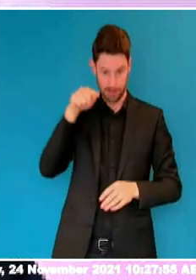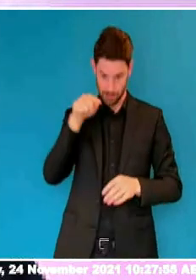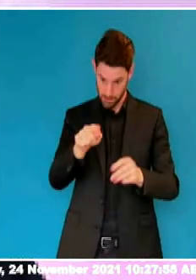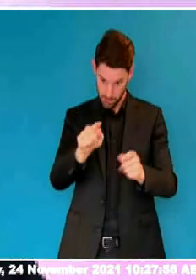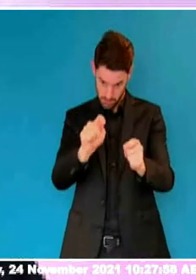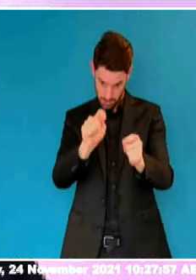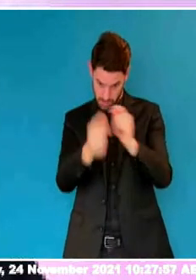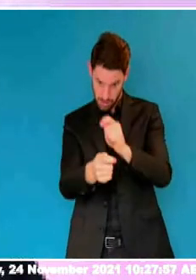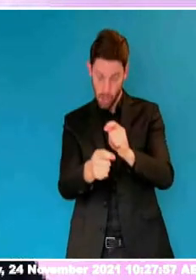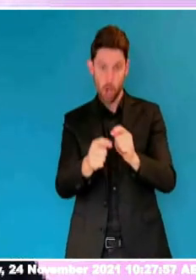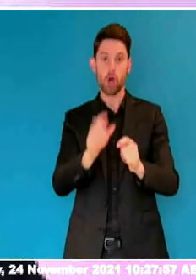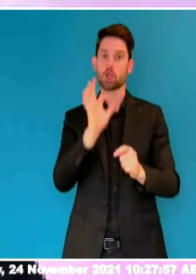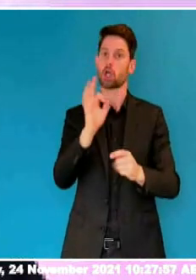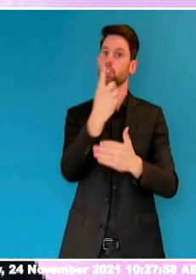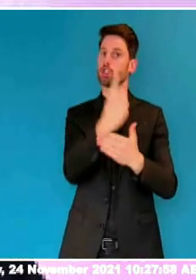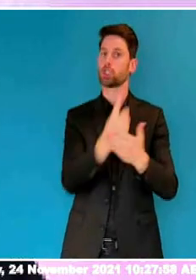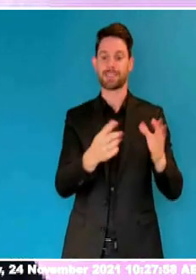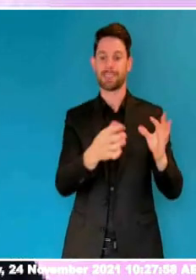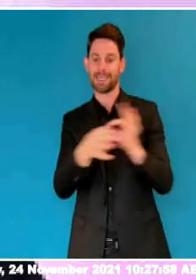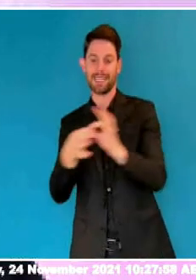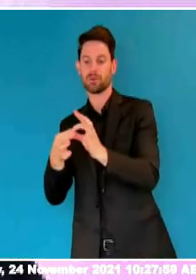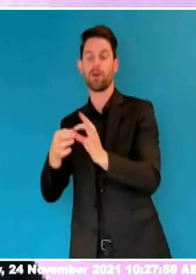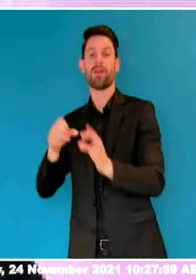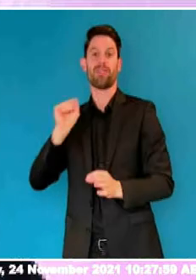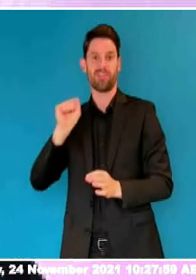requirements but to broader participation in the workplace?